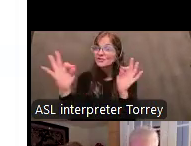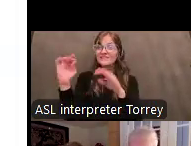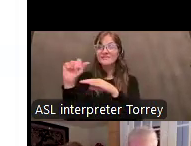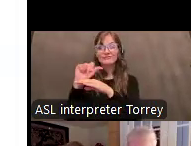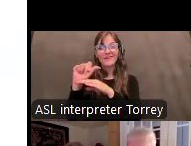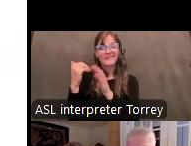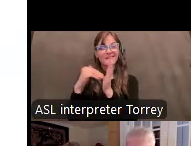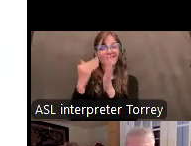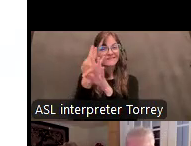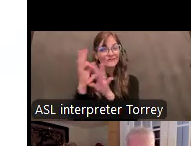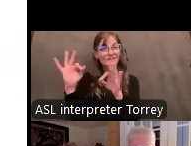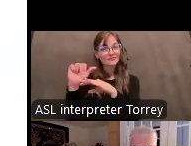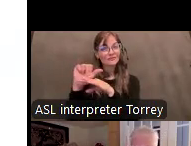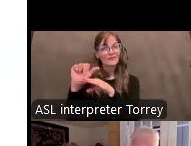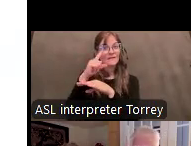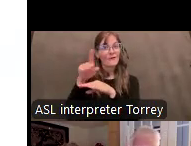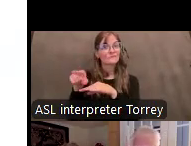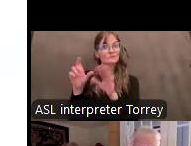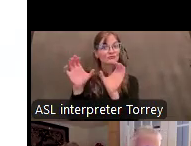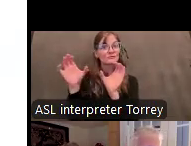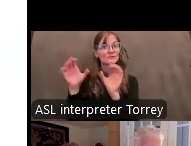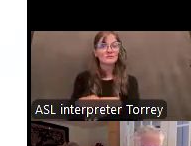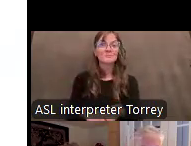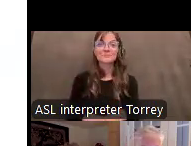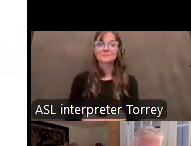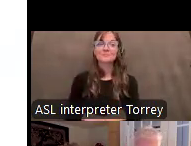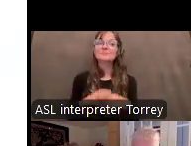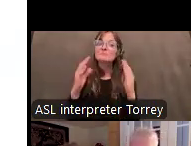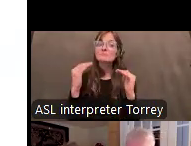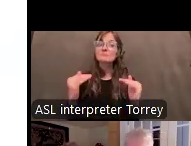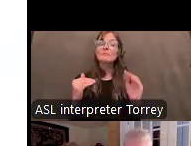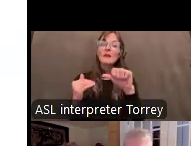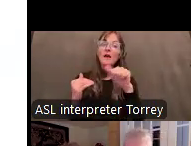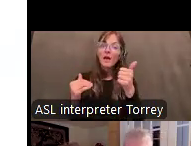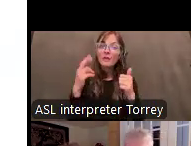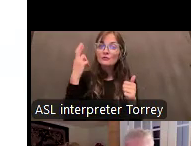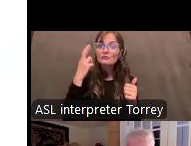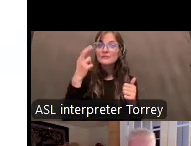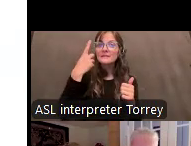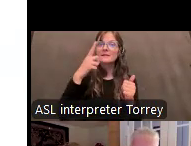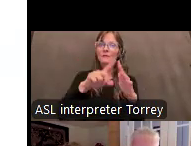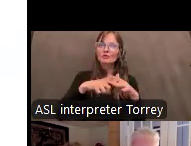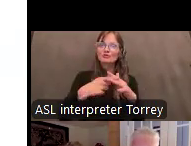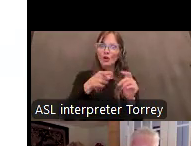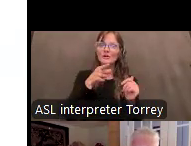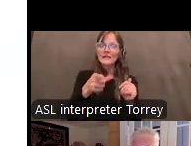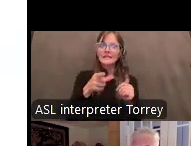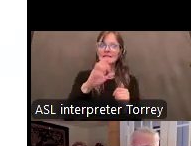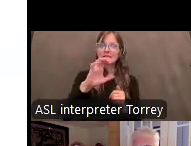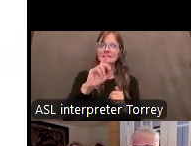Another part of our launching of WisCaregiver Careers certified direct care professionals is really thinking,